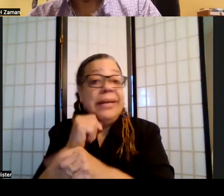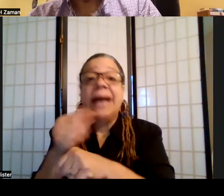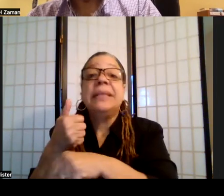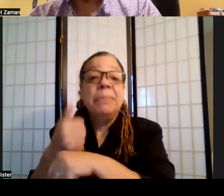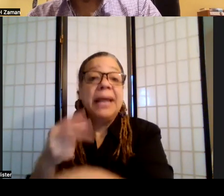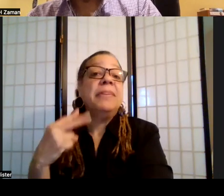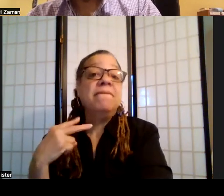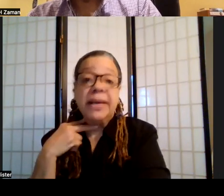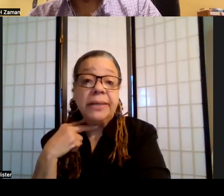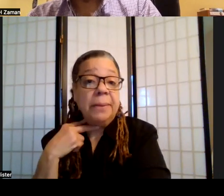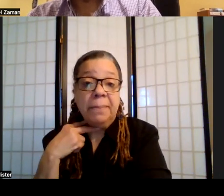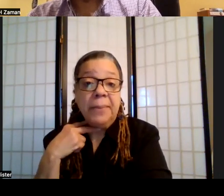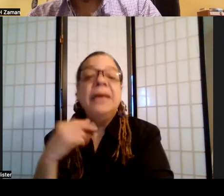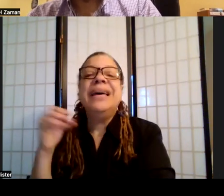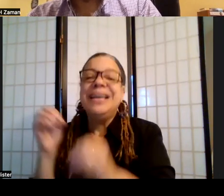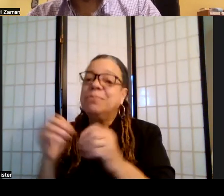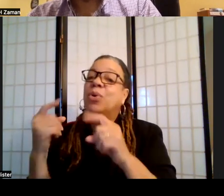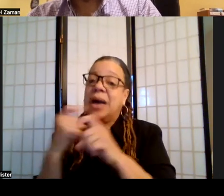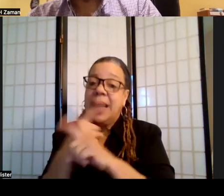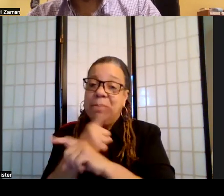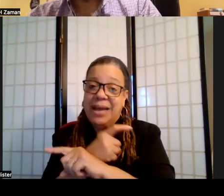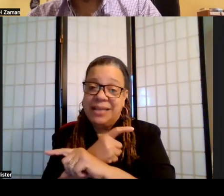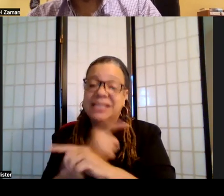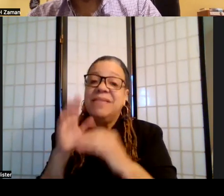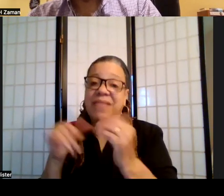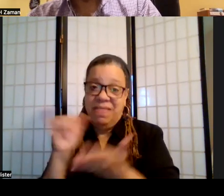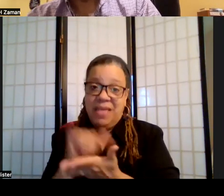Threre, things are more complex, so here, that understanding could be the basis